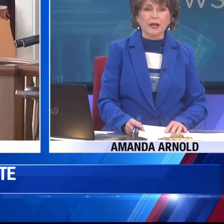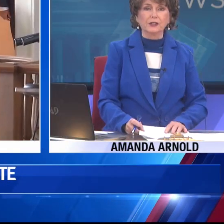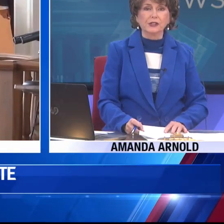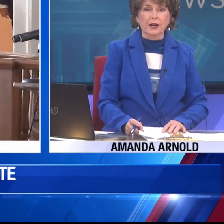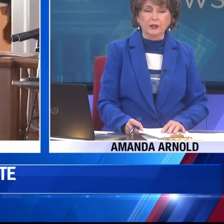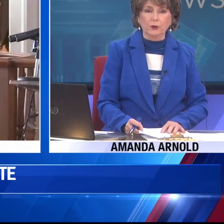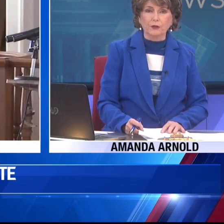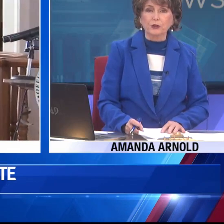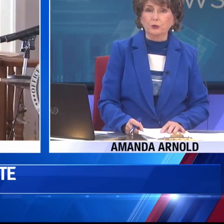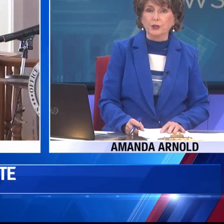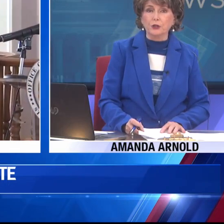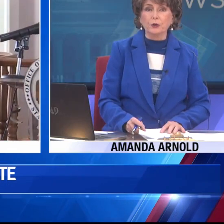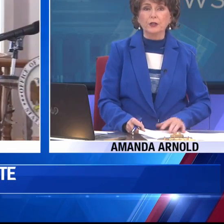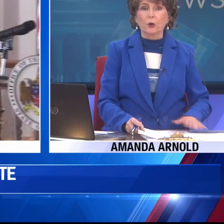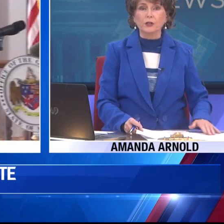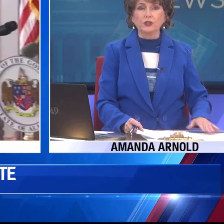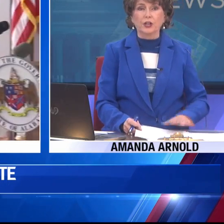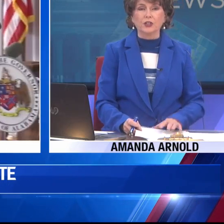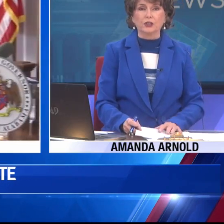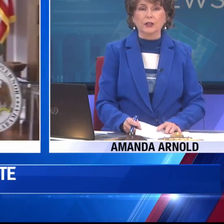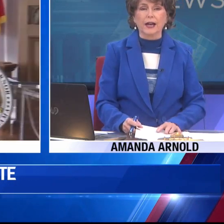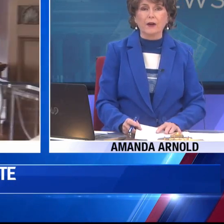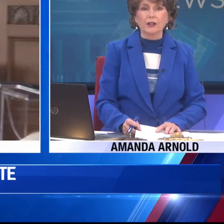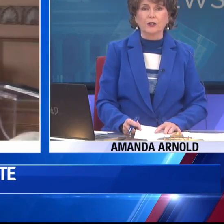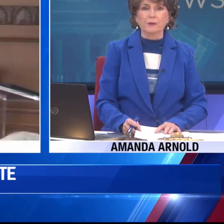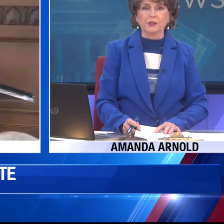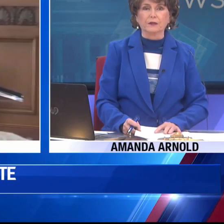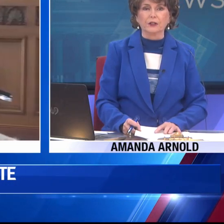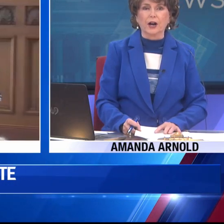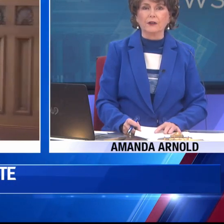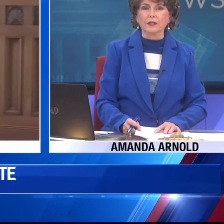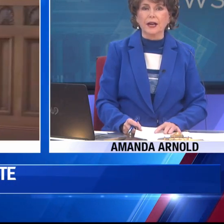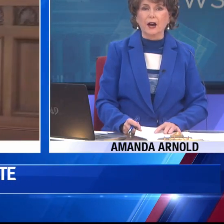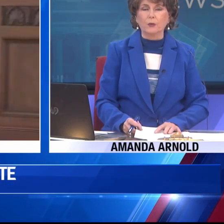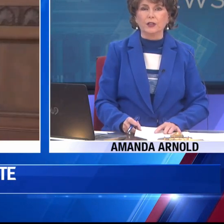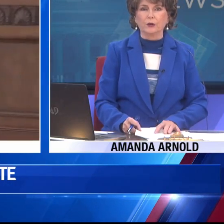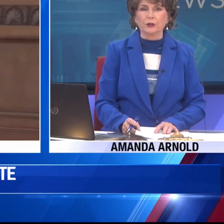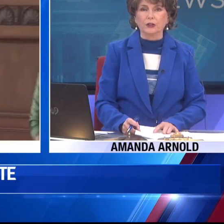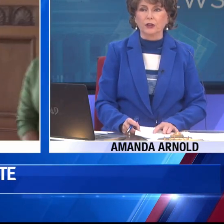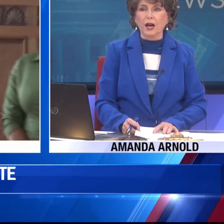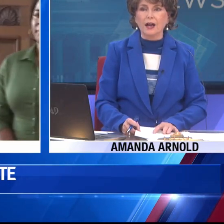JULY 3RD---AND AT LAST REPORT, SHE